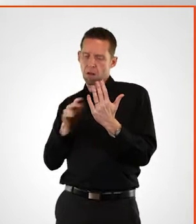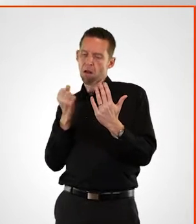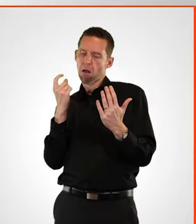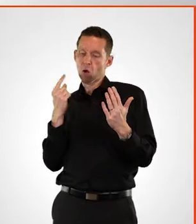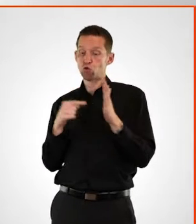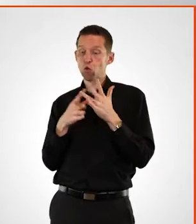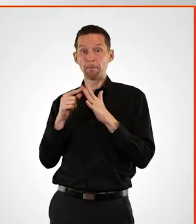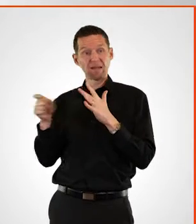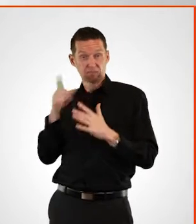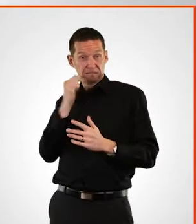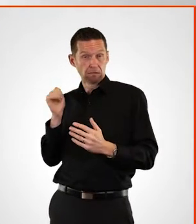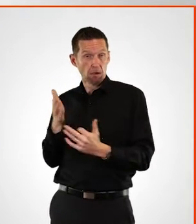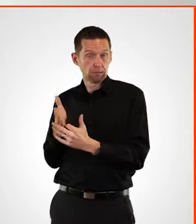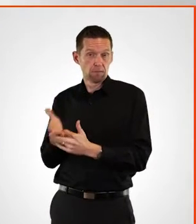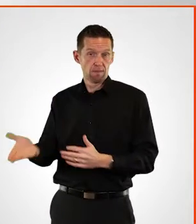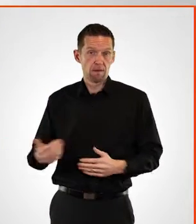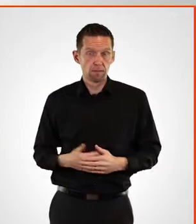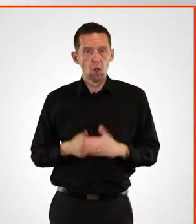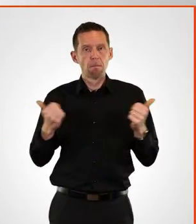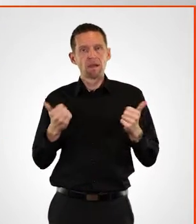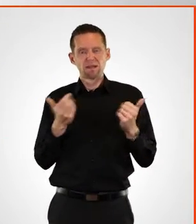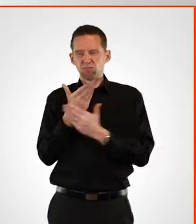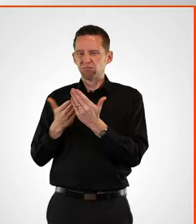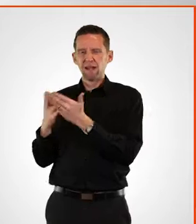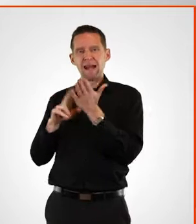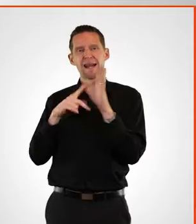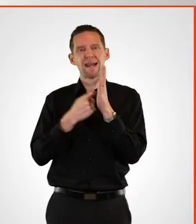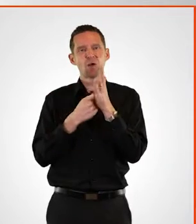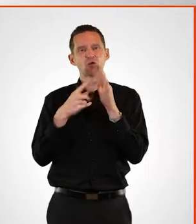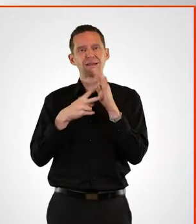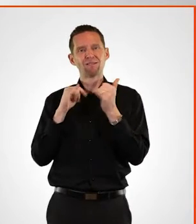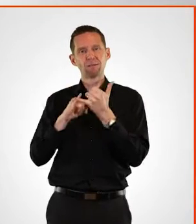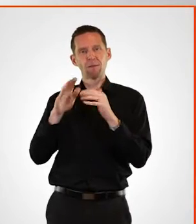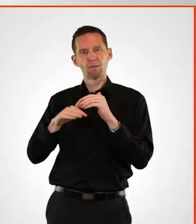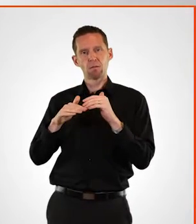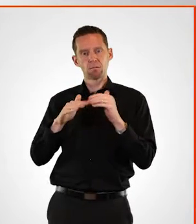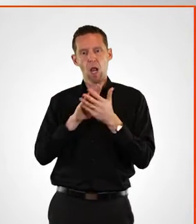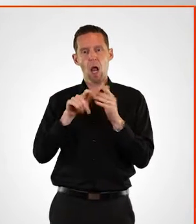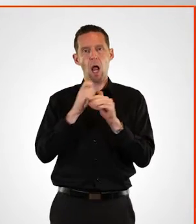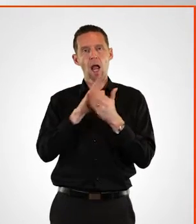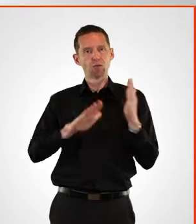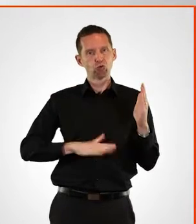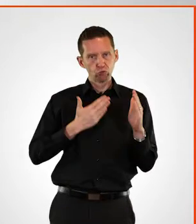what these important topics are. So there are lots of narrative books on high interest, low vocabulary,